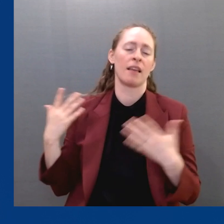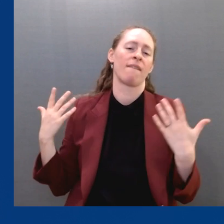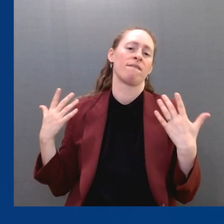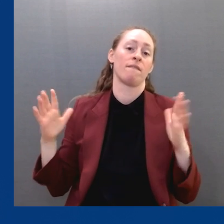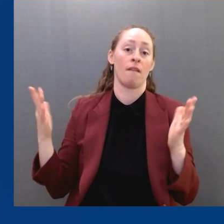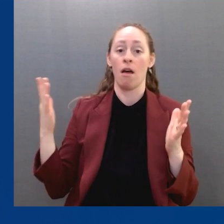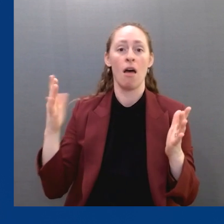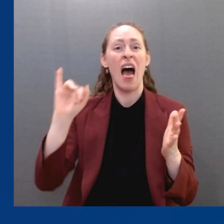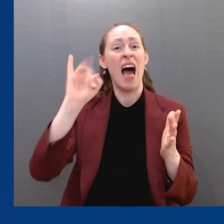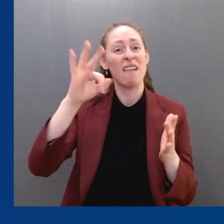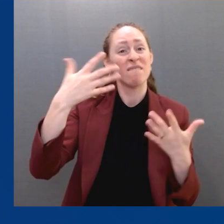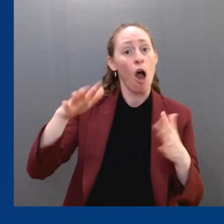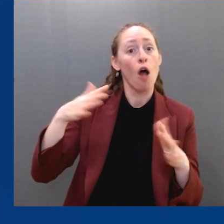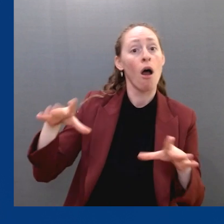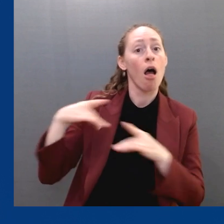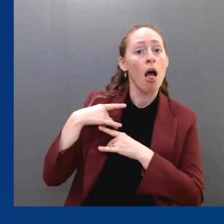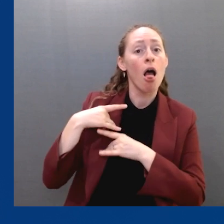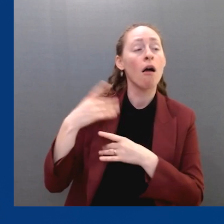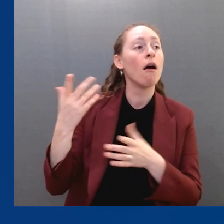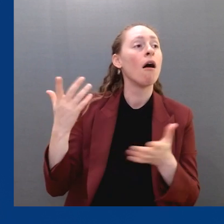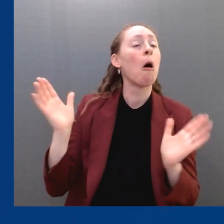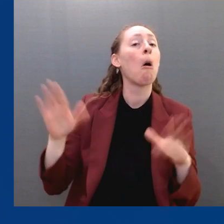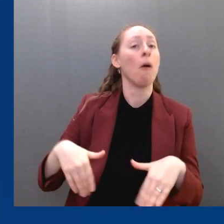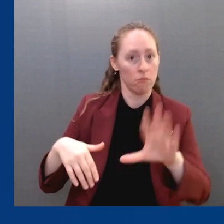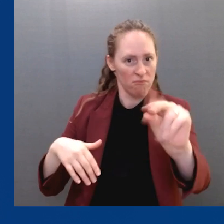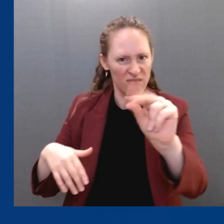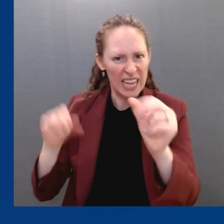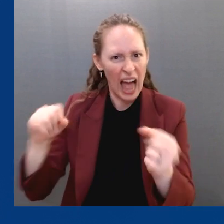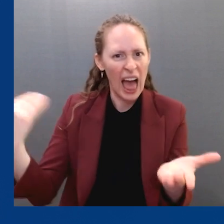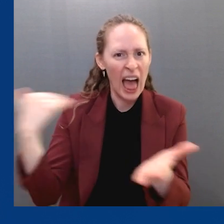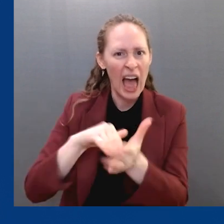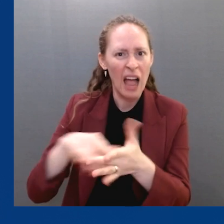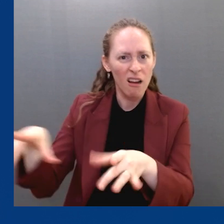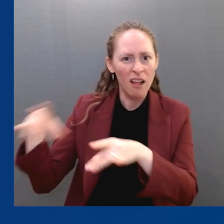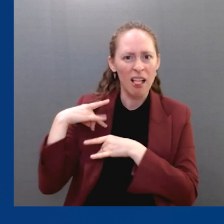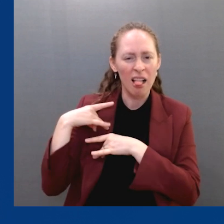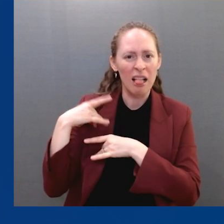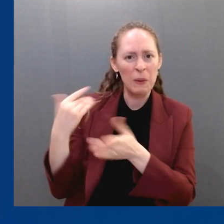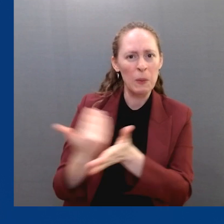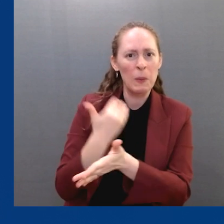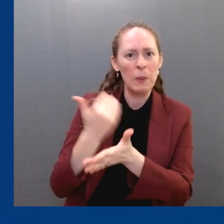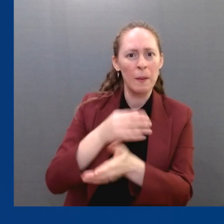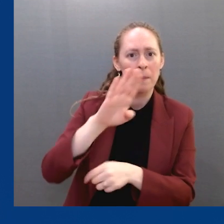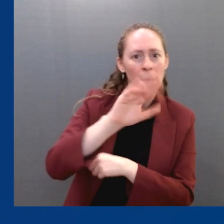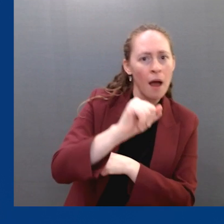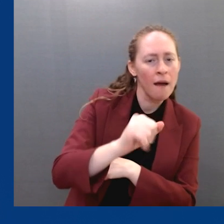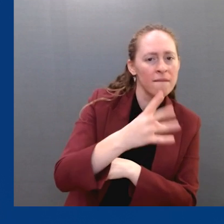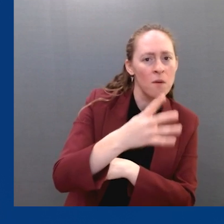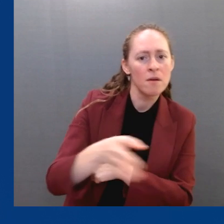We continue to learn more about these Omicron lineages, and CDC is closely monitoring the public health impact they have.